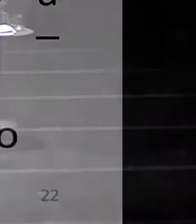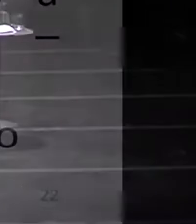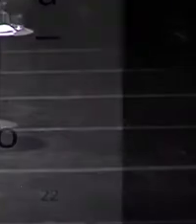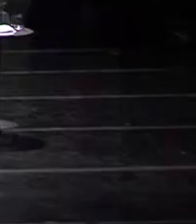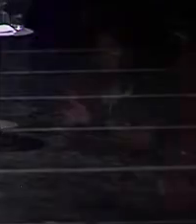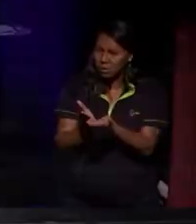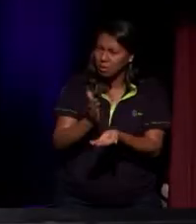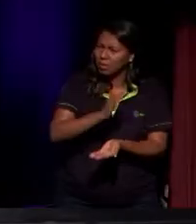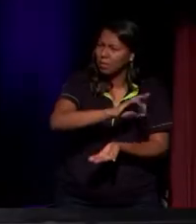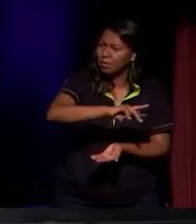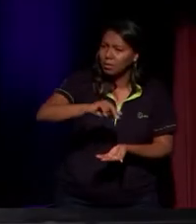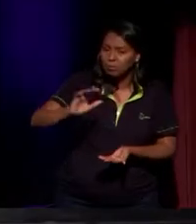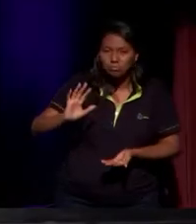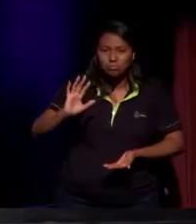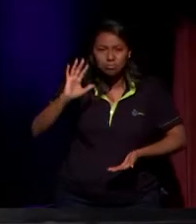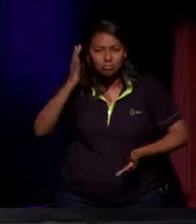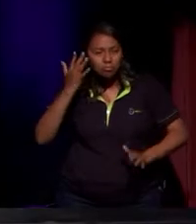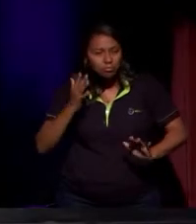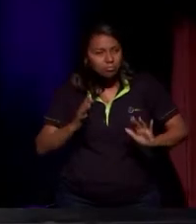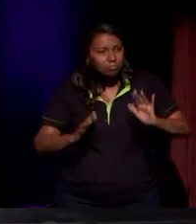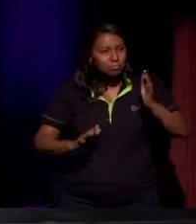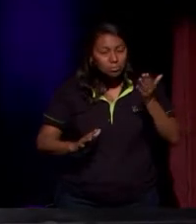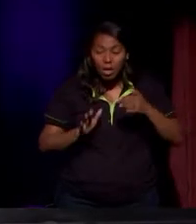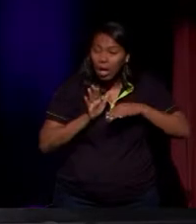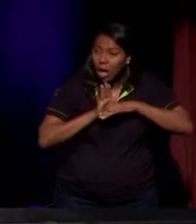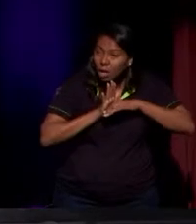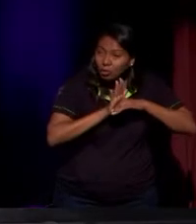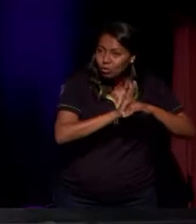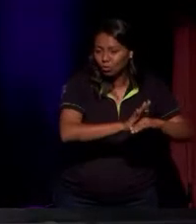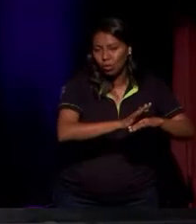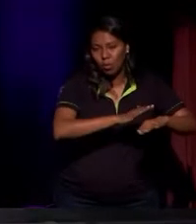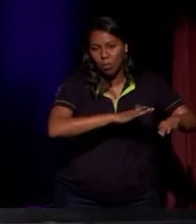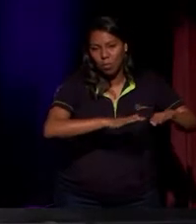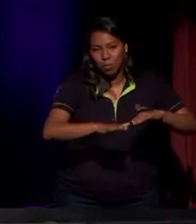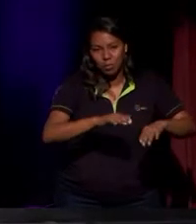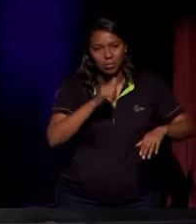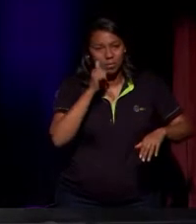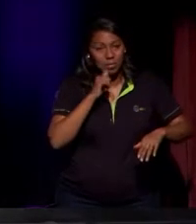who were sewing this Women's Movement until today